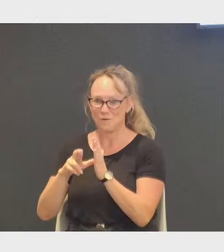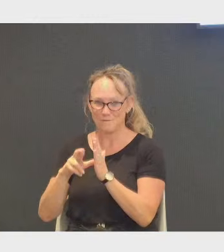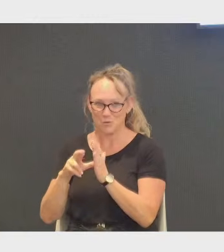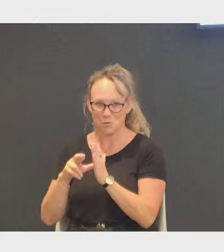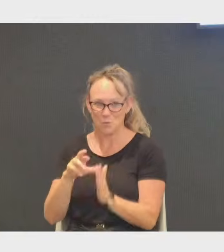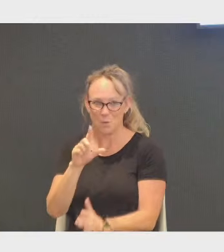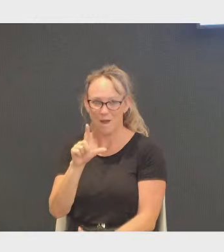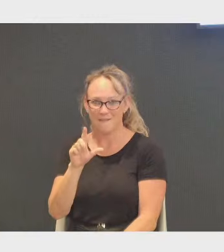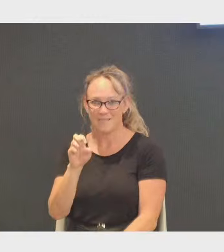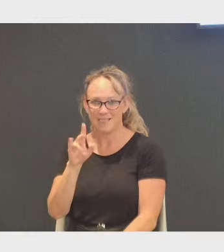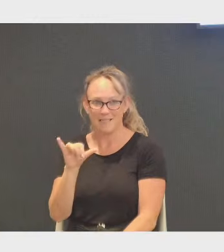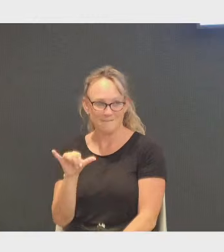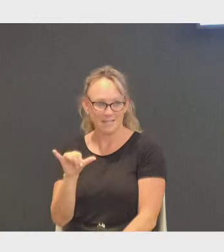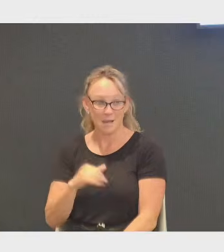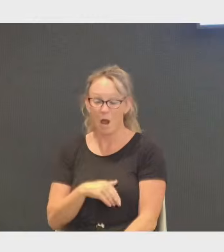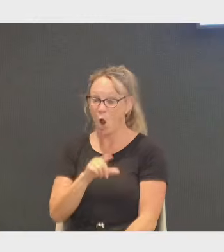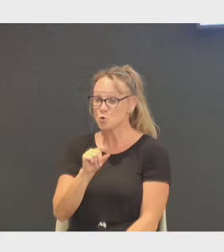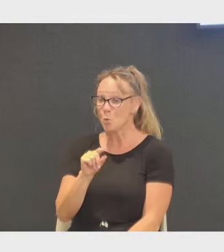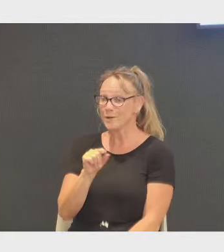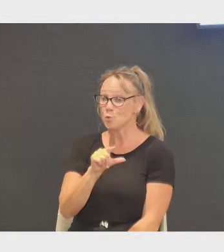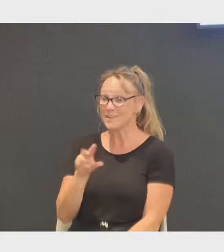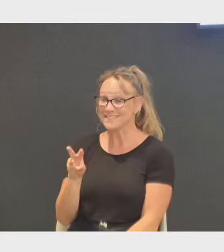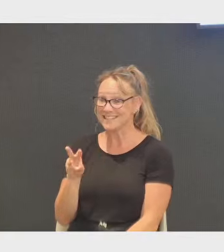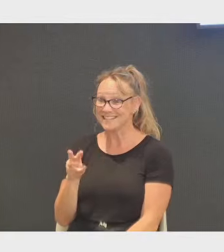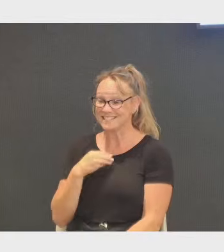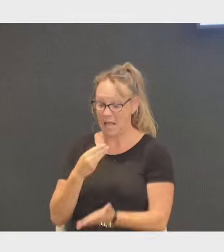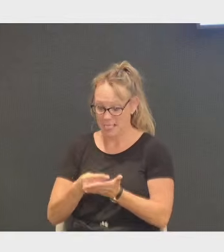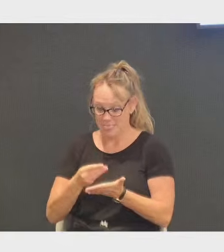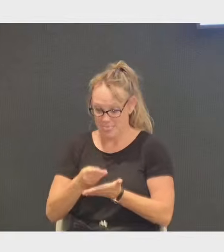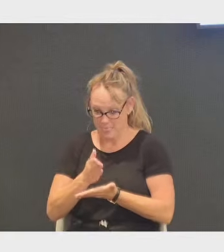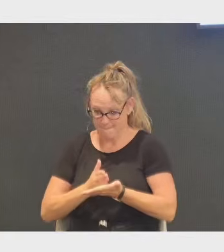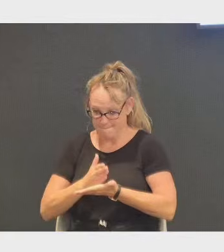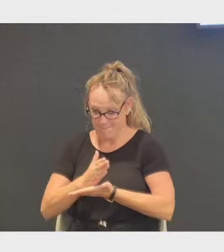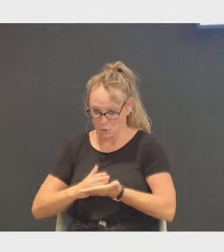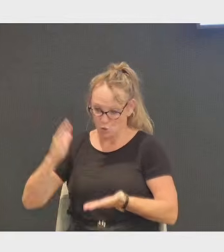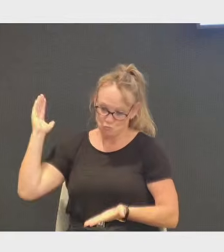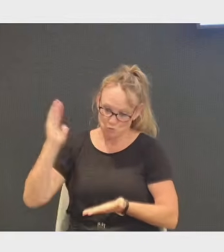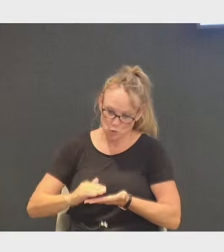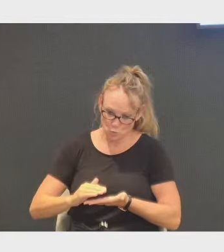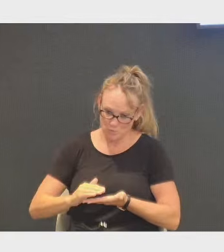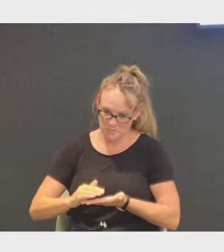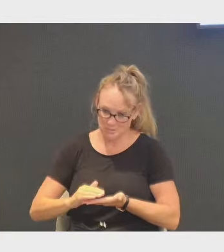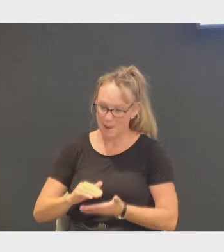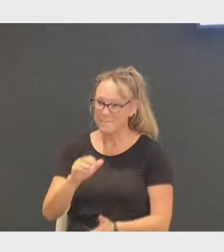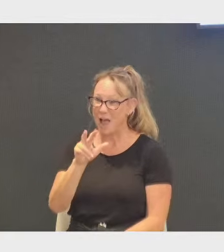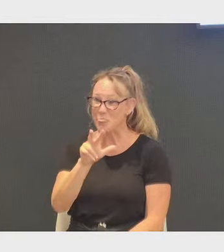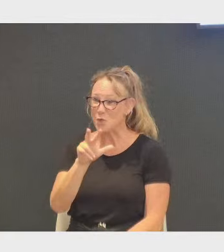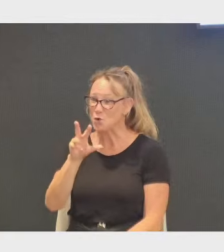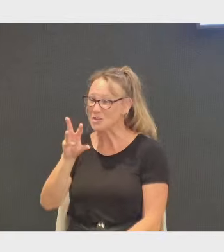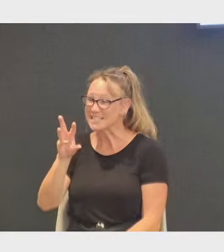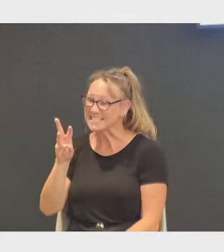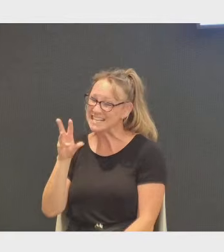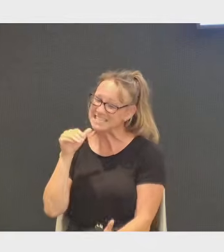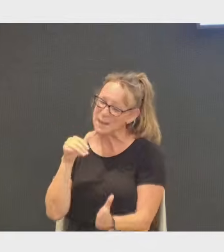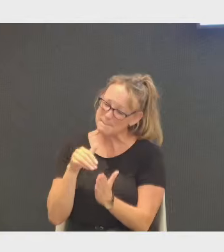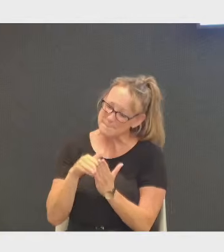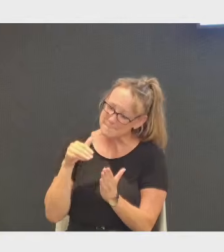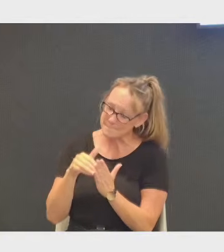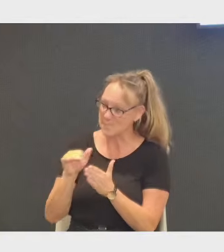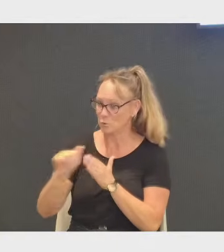they reduced the levy budget by $36 million to avoid a levy deficit. those were cuts in services,